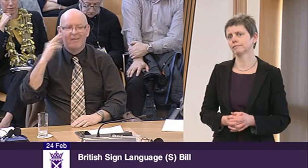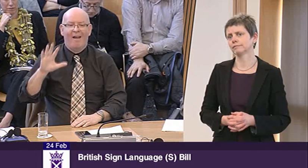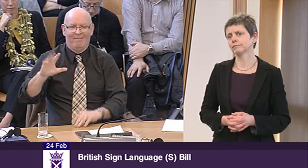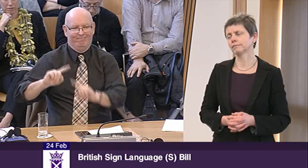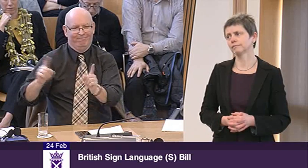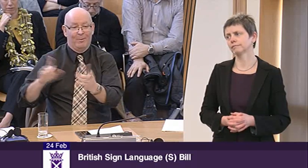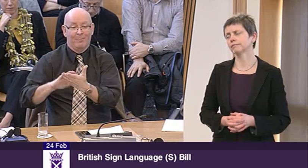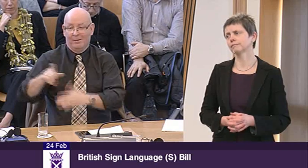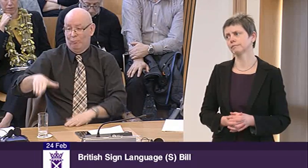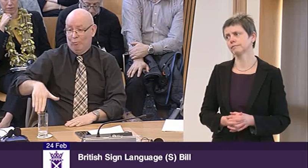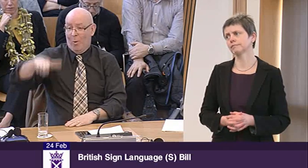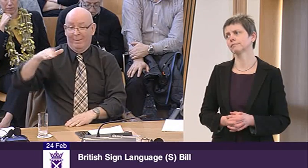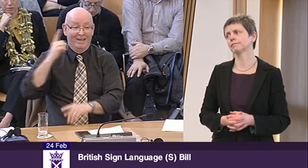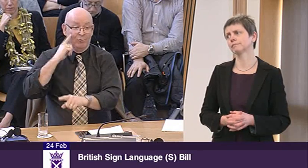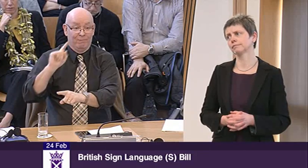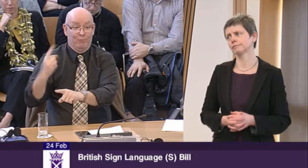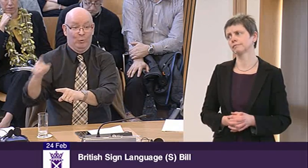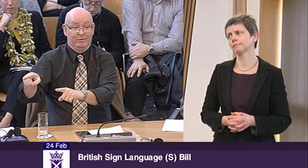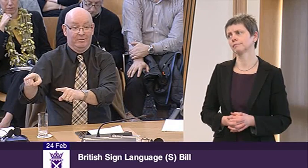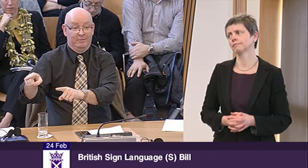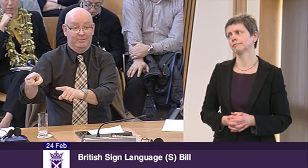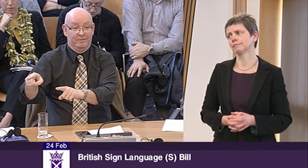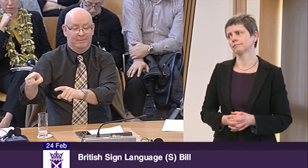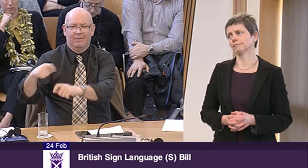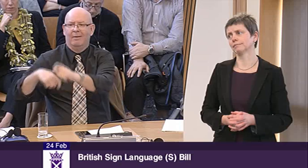as deaf people who have lost their sight. Blinddeaf people are those who, as the second